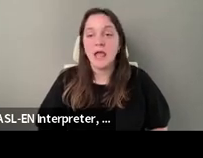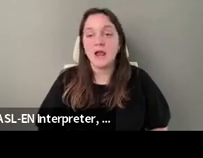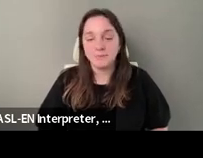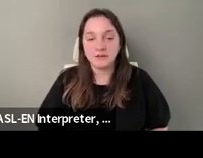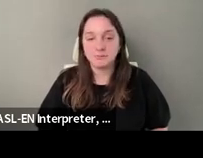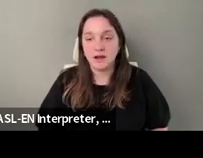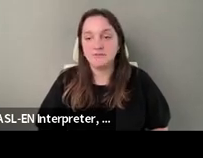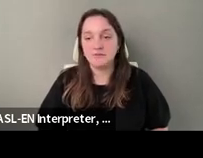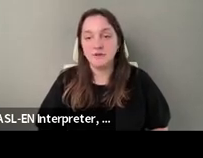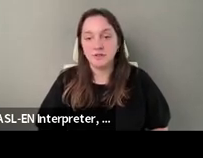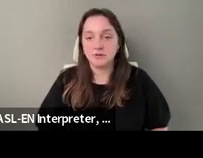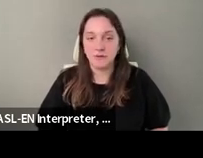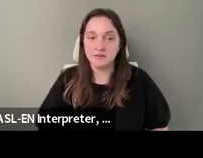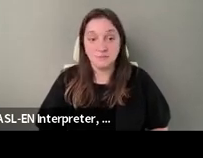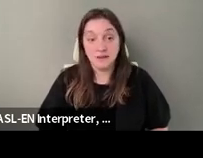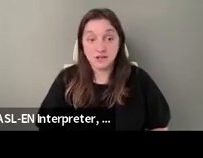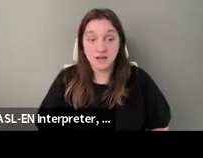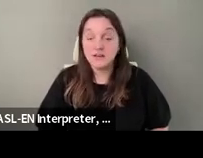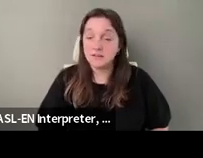educated in sign language.